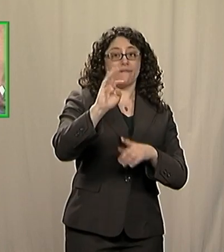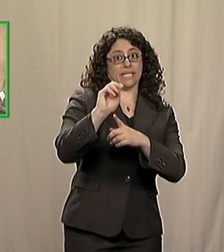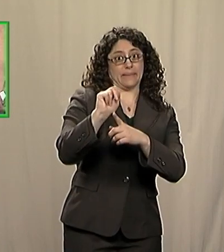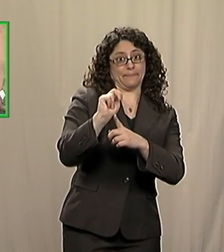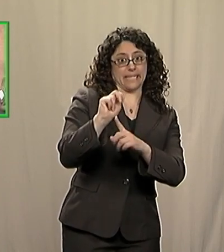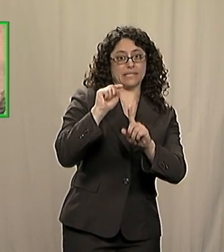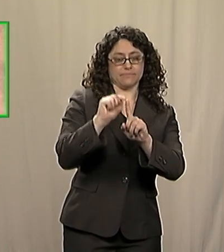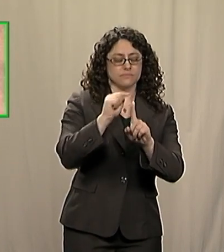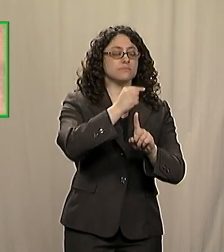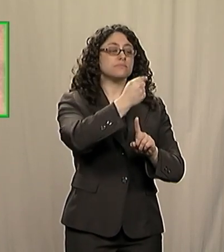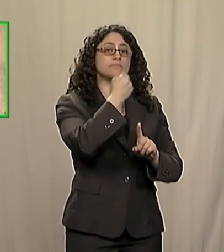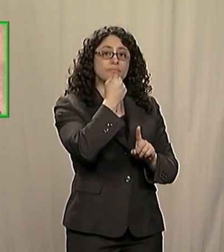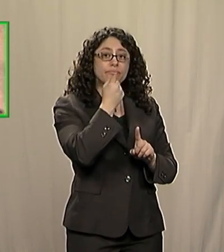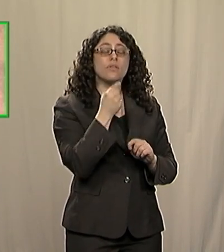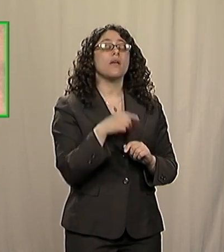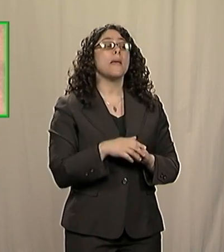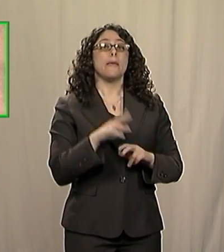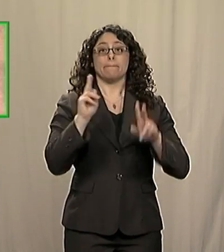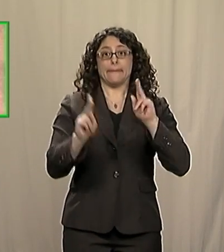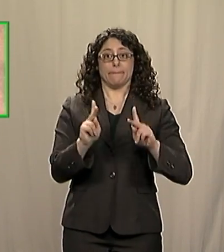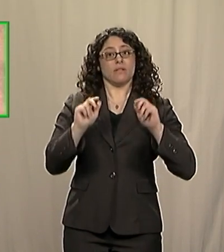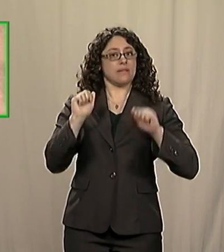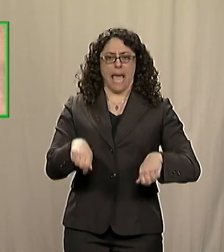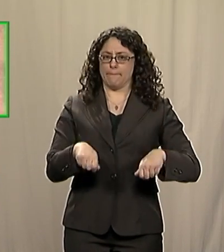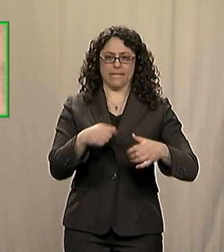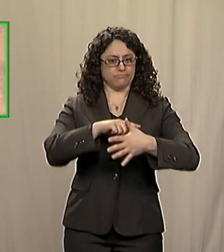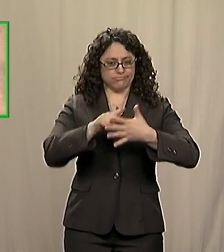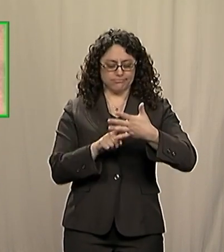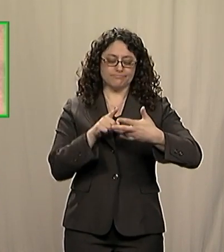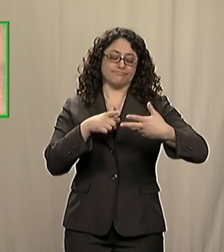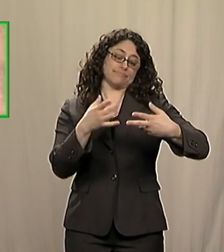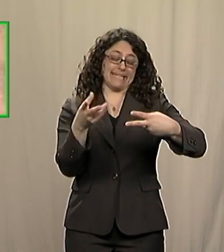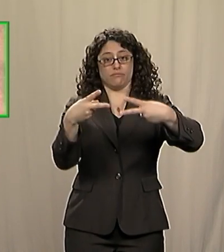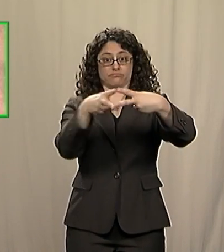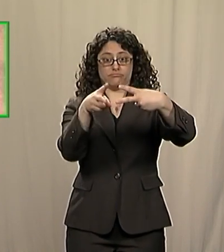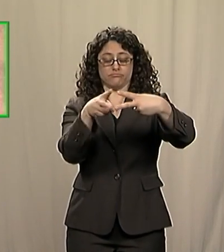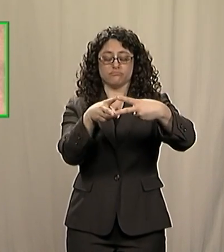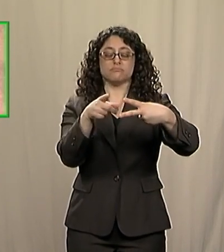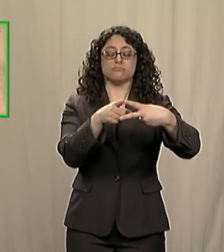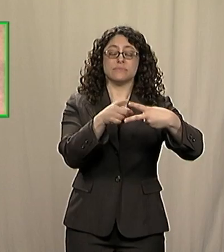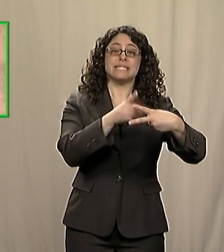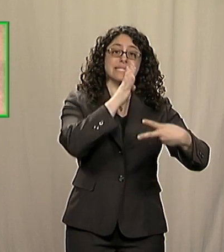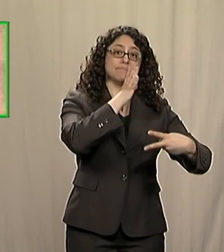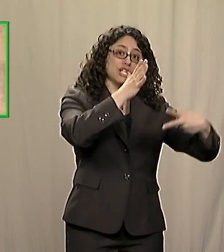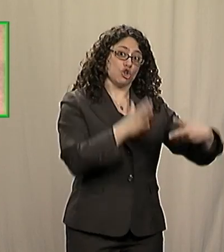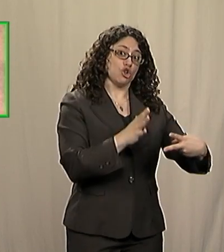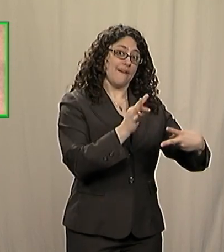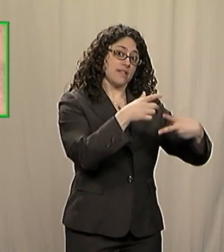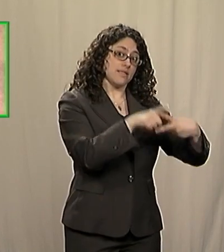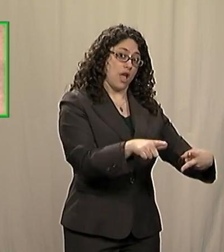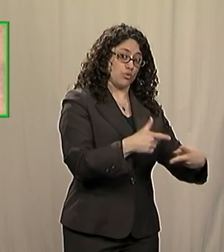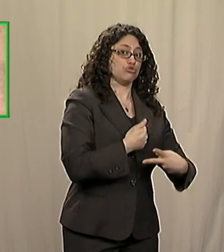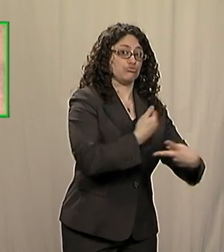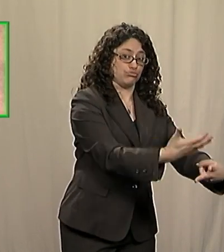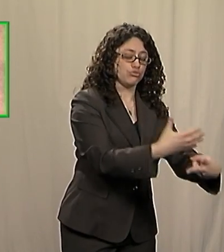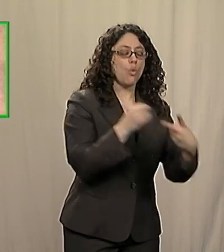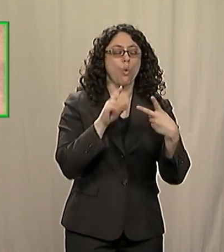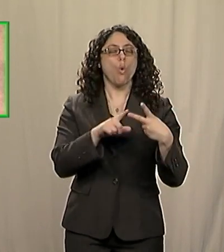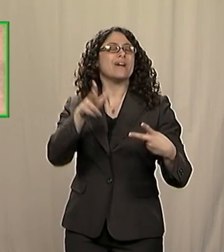users of language, or hearers, that is receivers of language. You'll see the term "speaker and hearer."